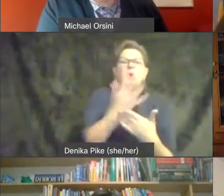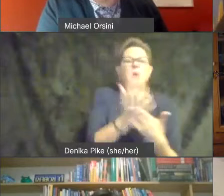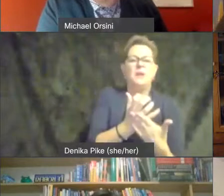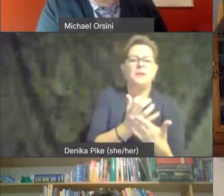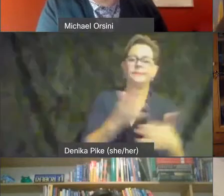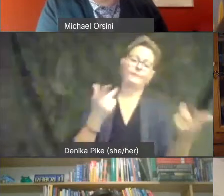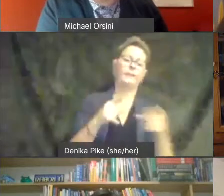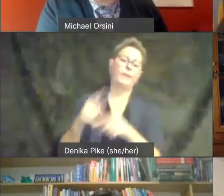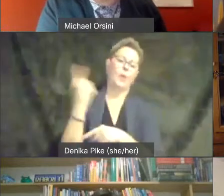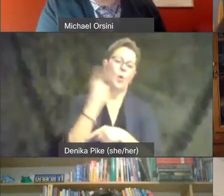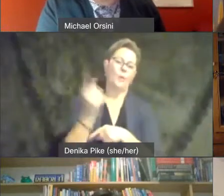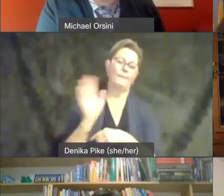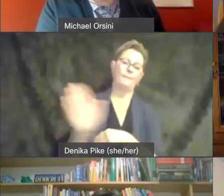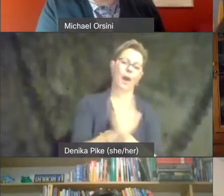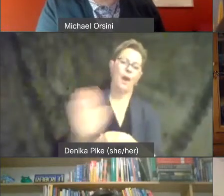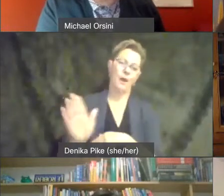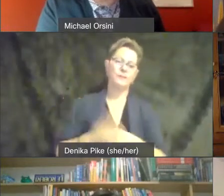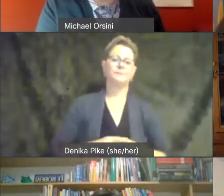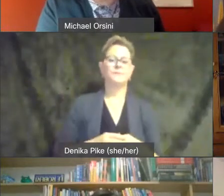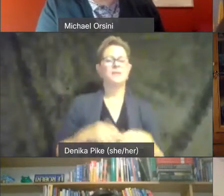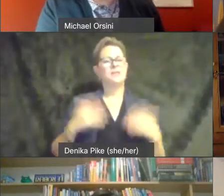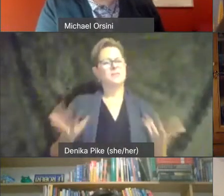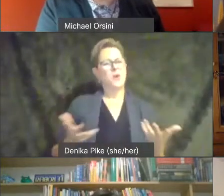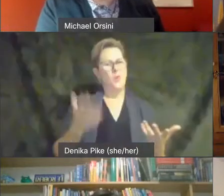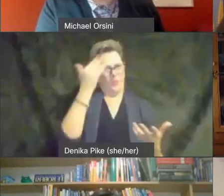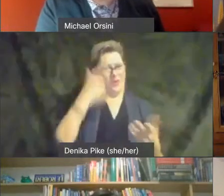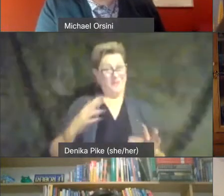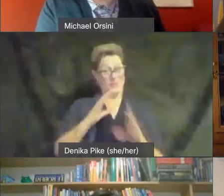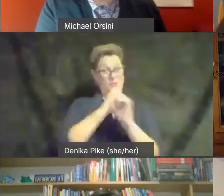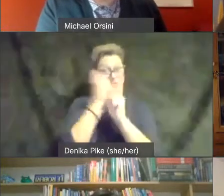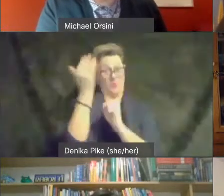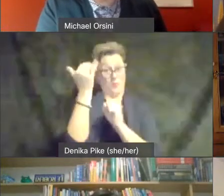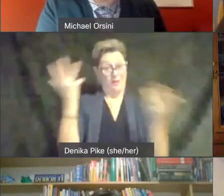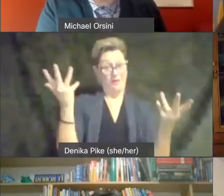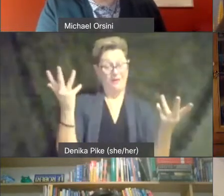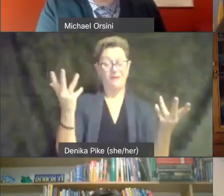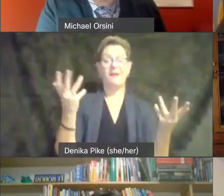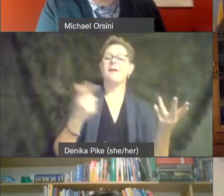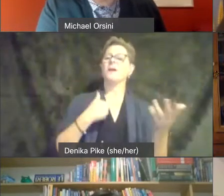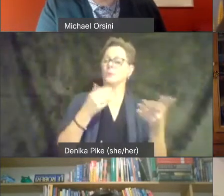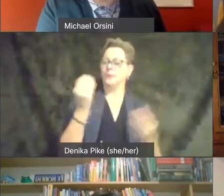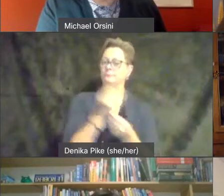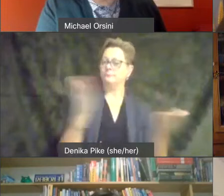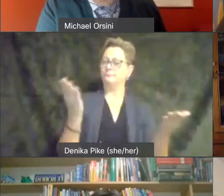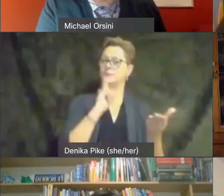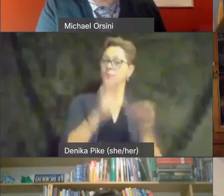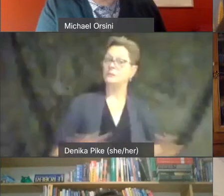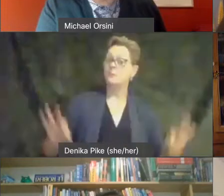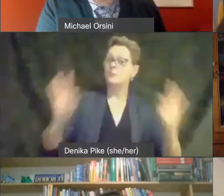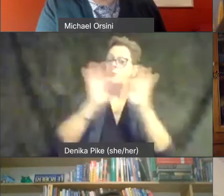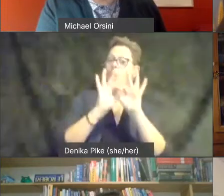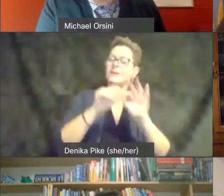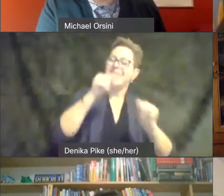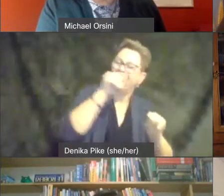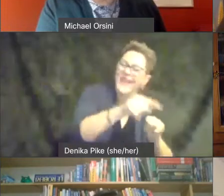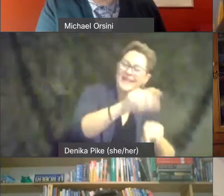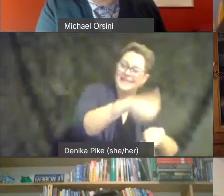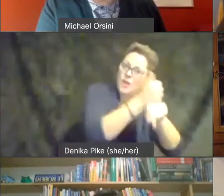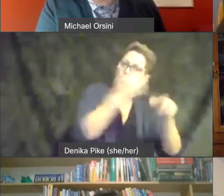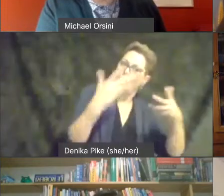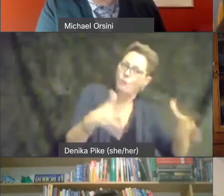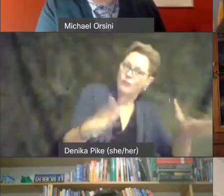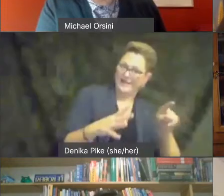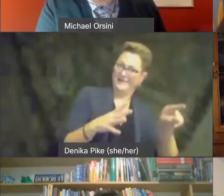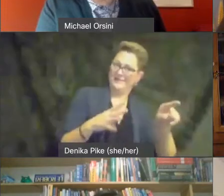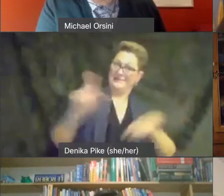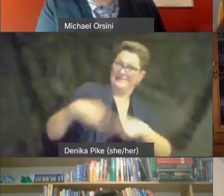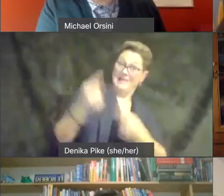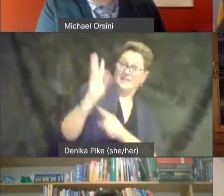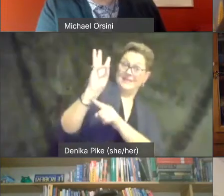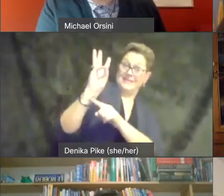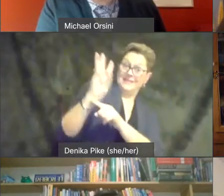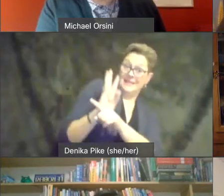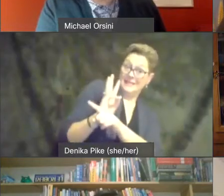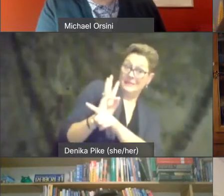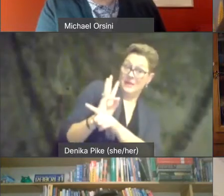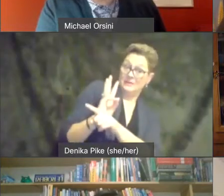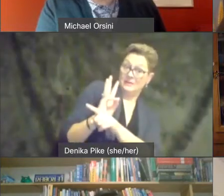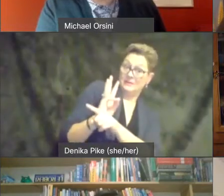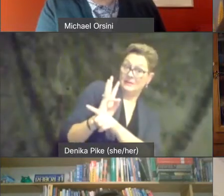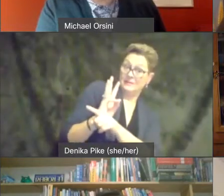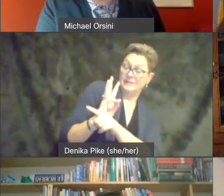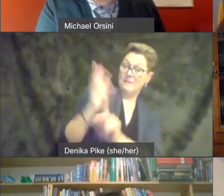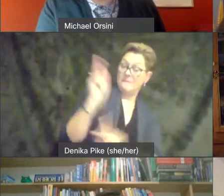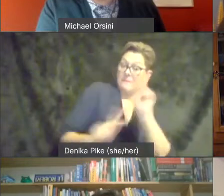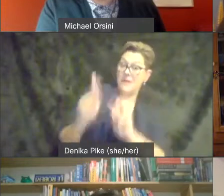Now, what I'm sort of summarizing this is so important to know that these institutions and functions exist because over the last 6 months, it's become somewhat of a sport to say, why didn't we see this coming?